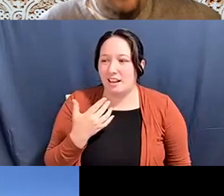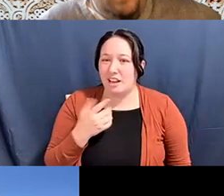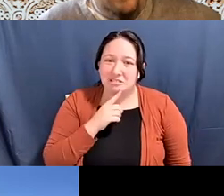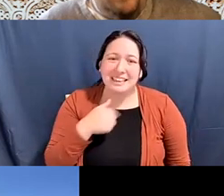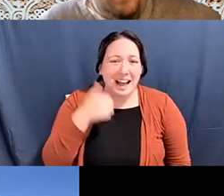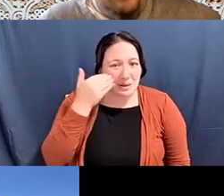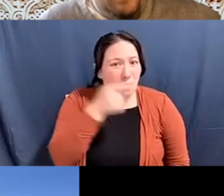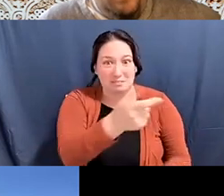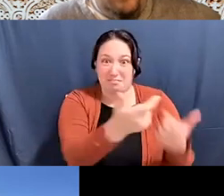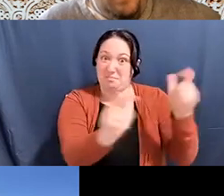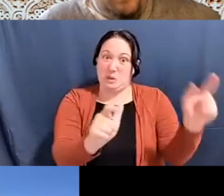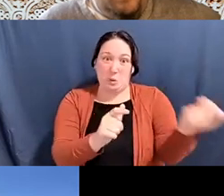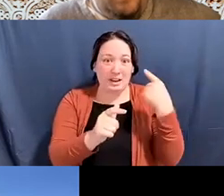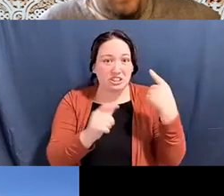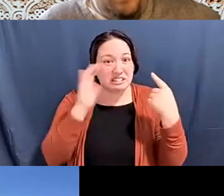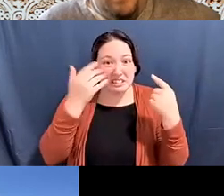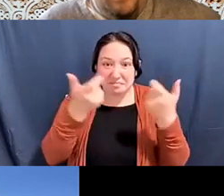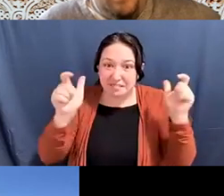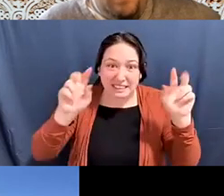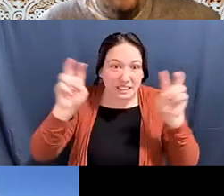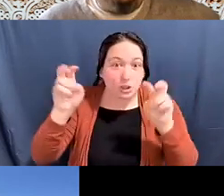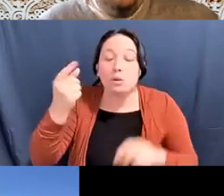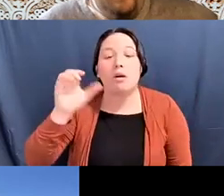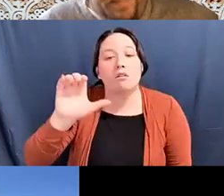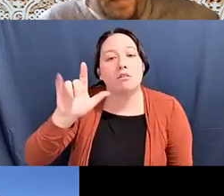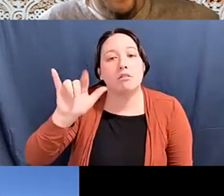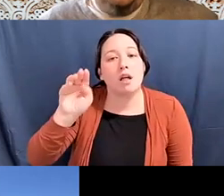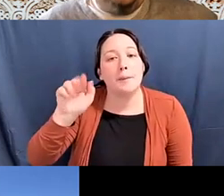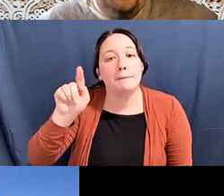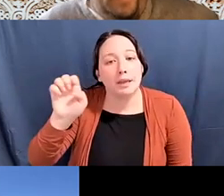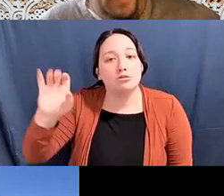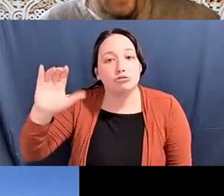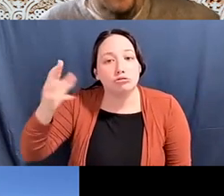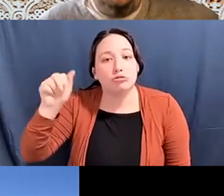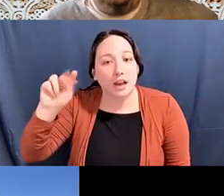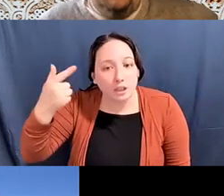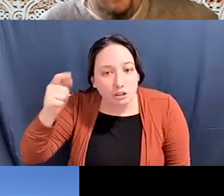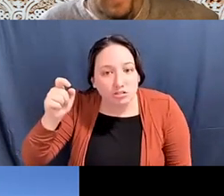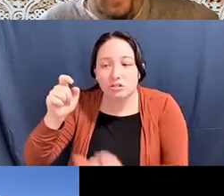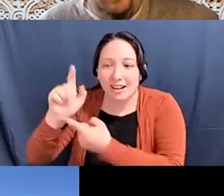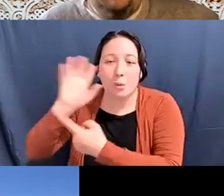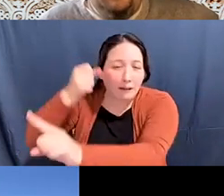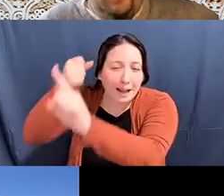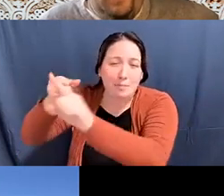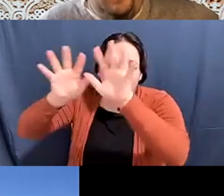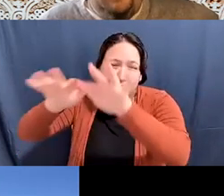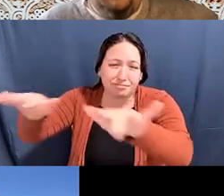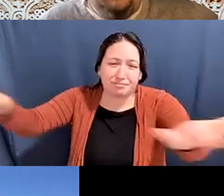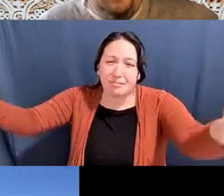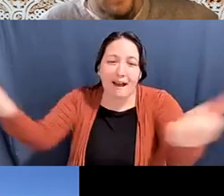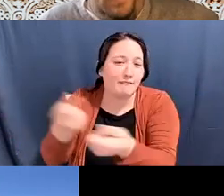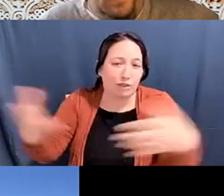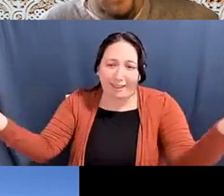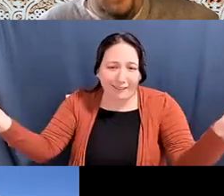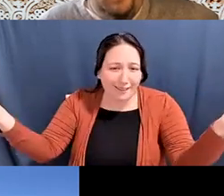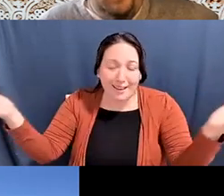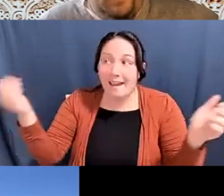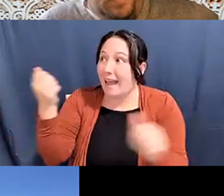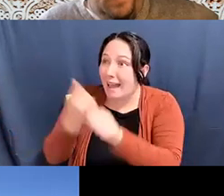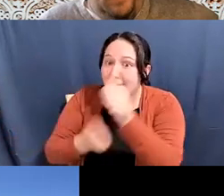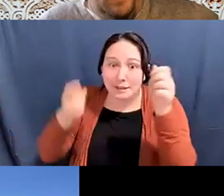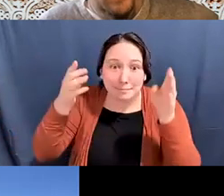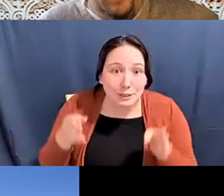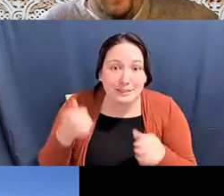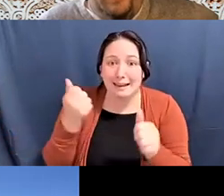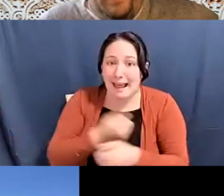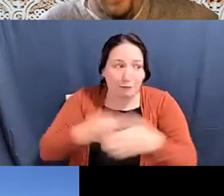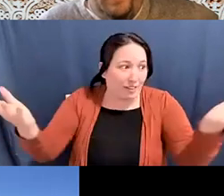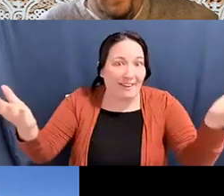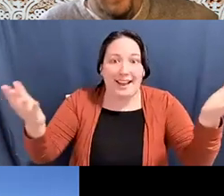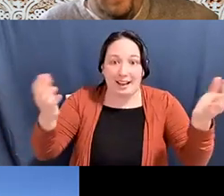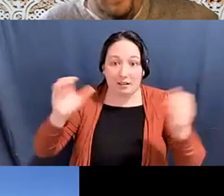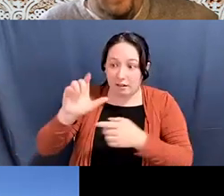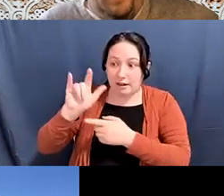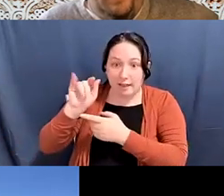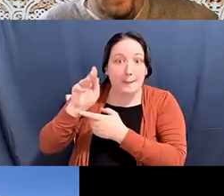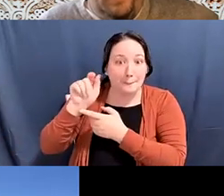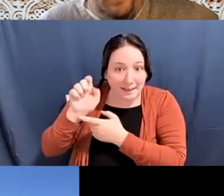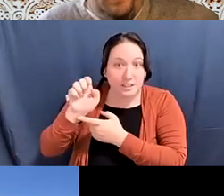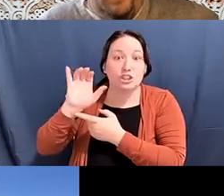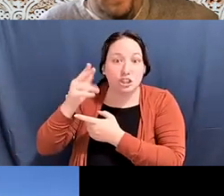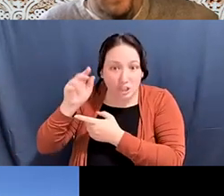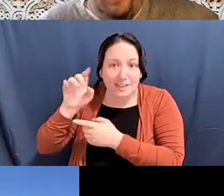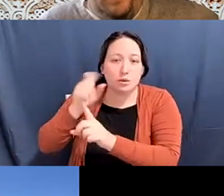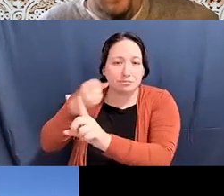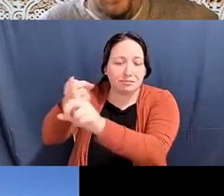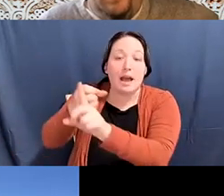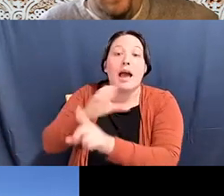pam tau lee: but our issue is climate change. Climate change is going to affect everything, everything, everybody, everything. And the capitalists are making money off of the climate crisis.